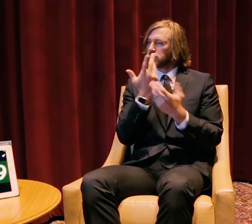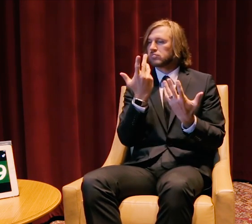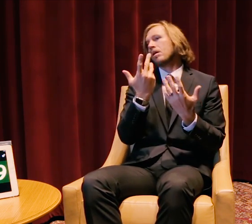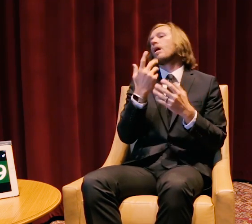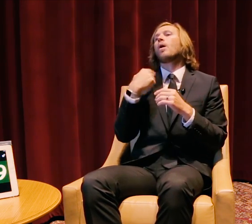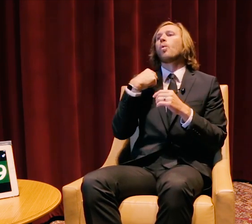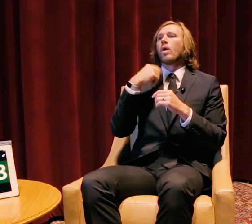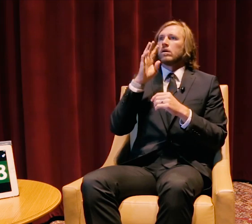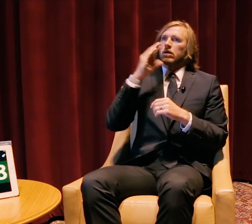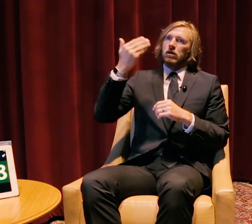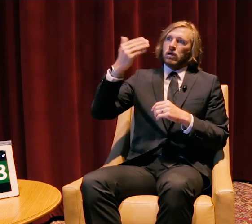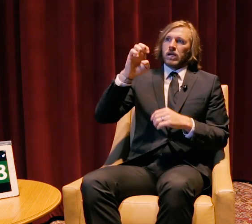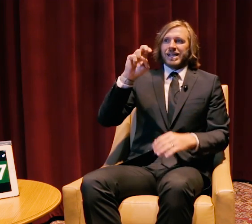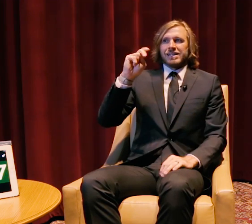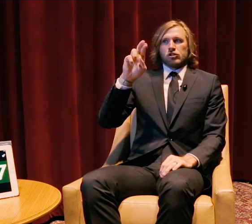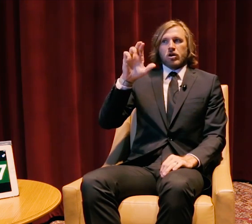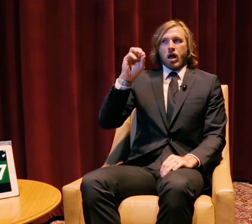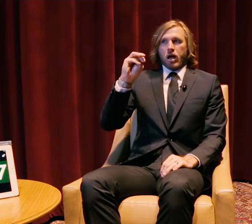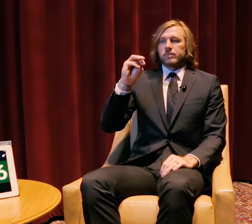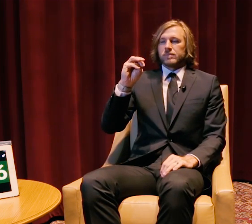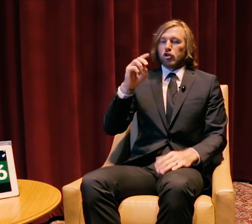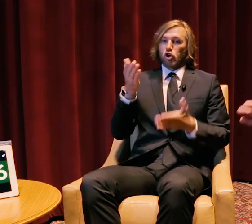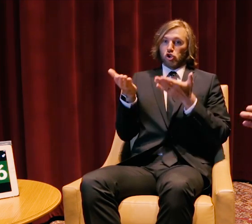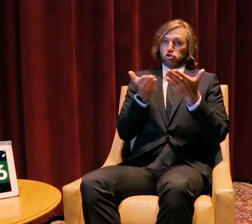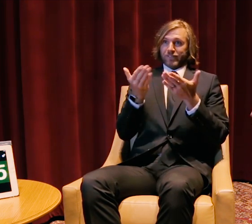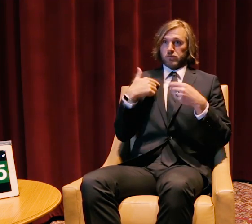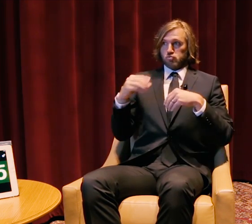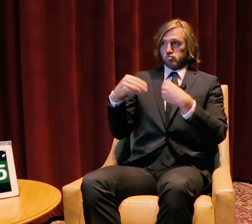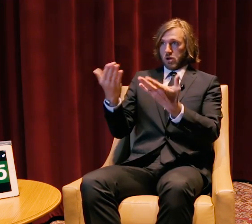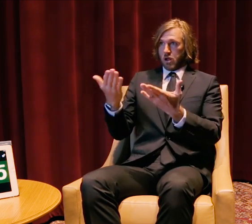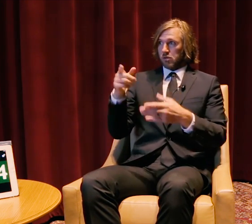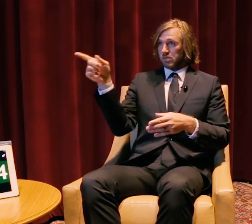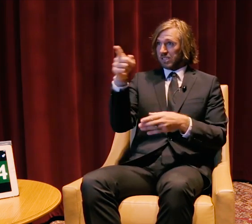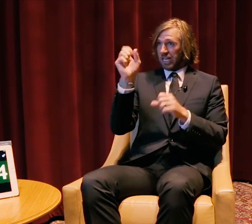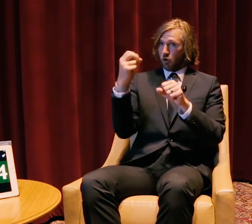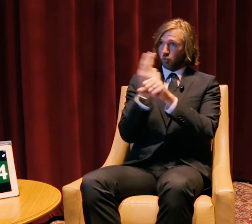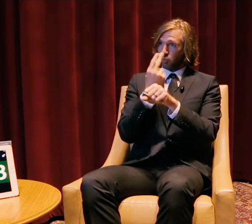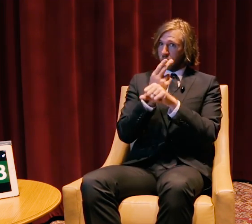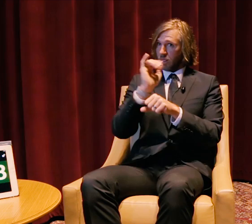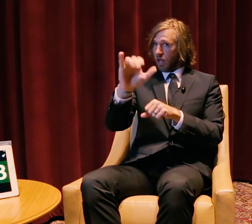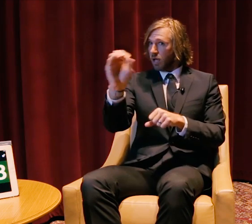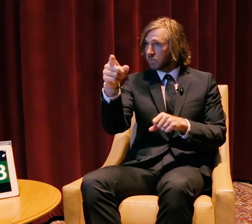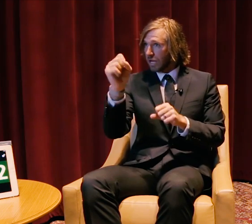about all the time at Enercom. Is the service that we're providing relevant to that company?